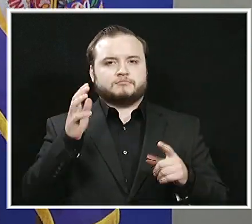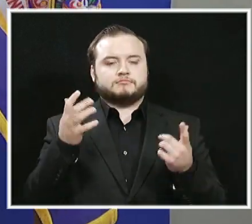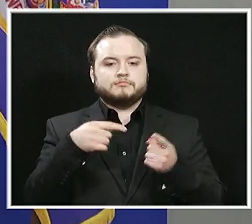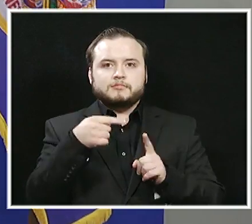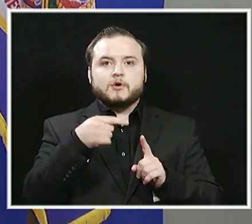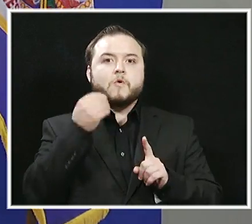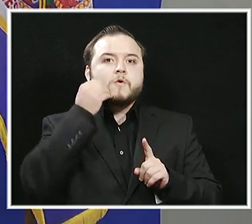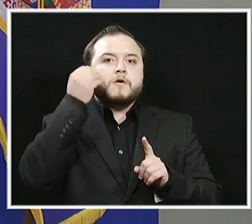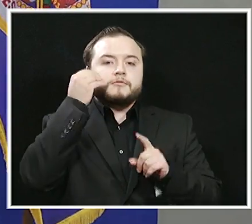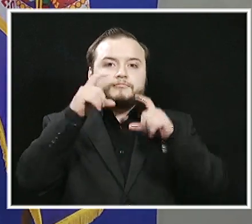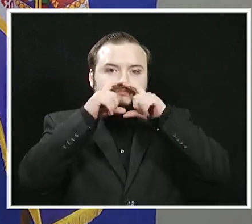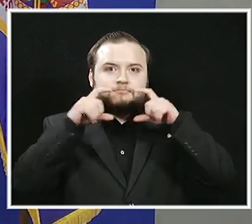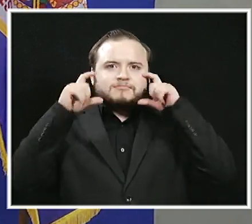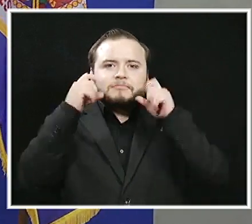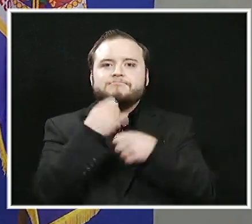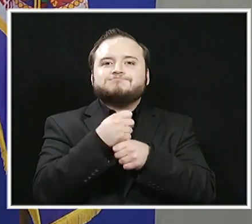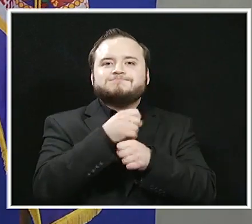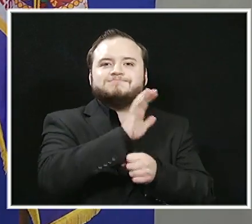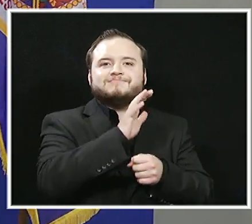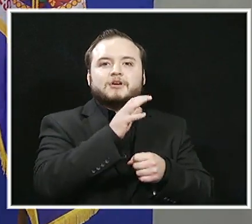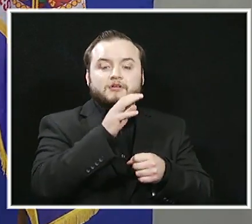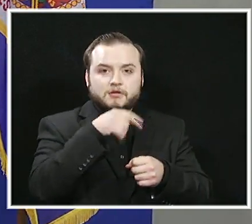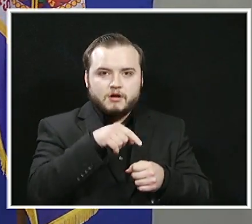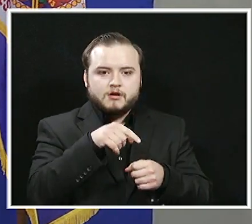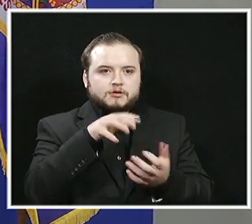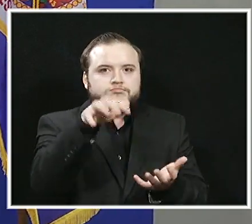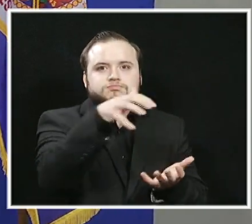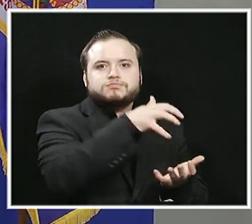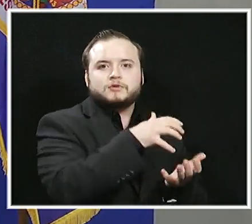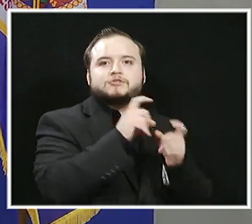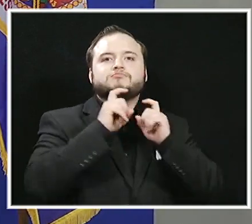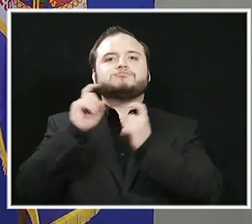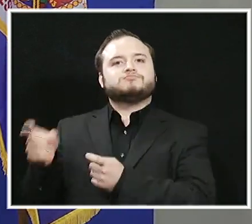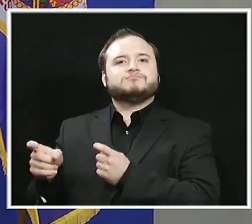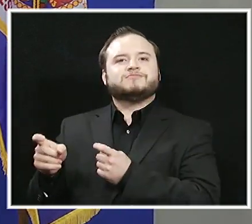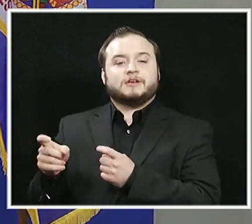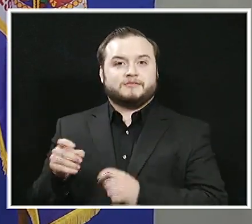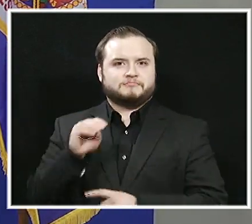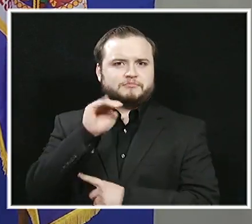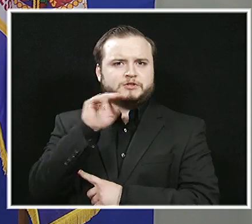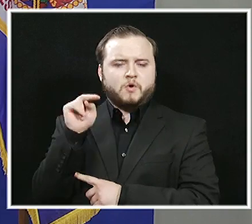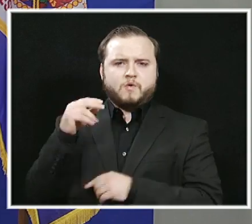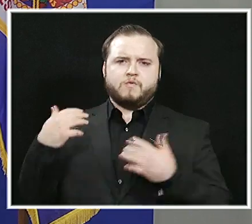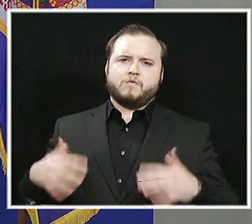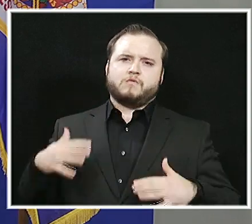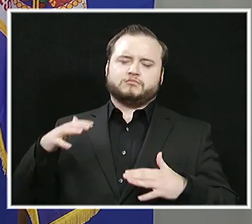Minnesotans. Last time we were here we announced we were going to do a homemade